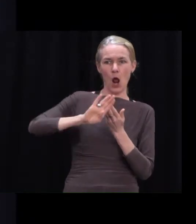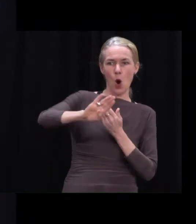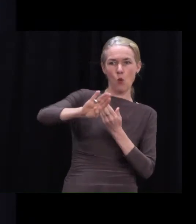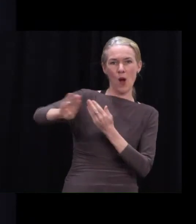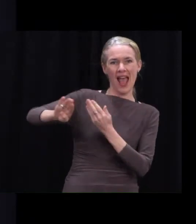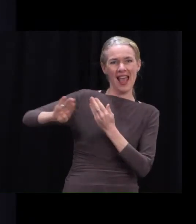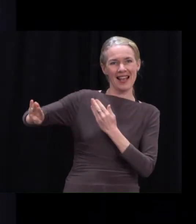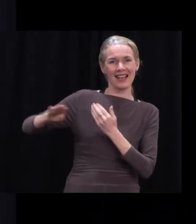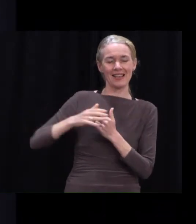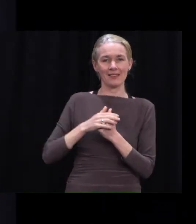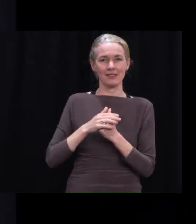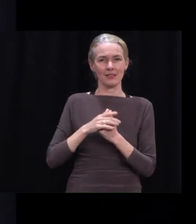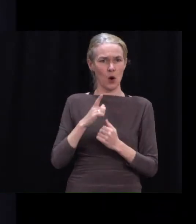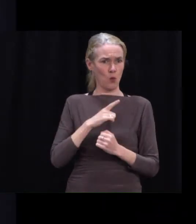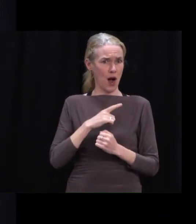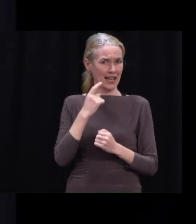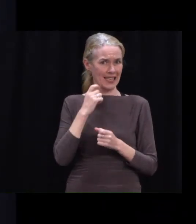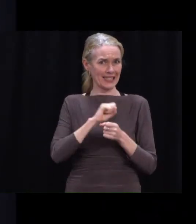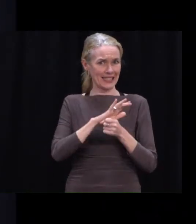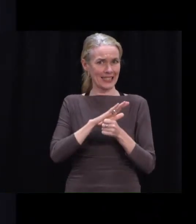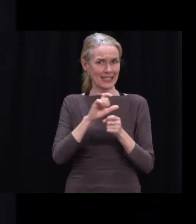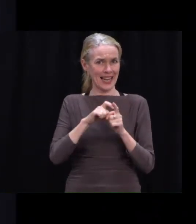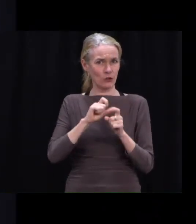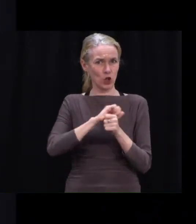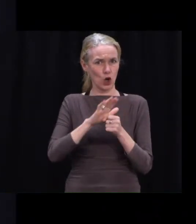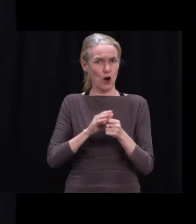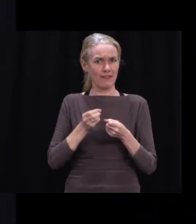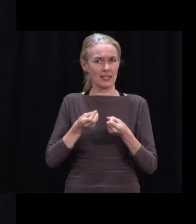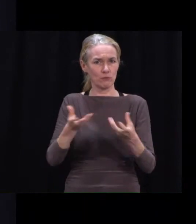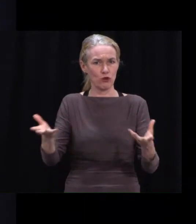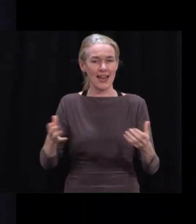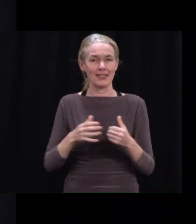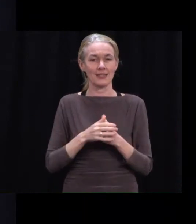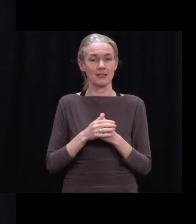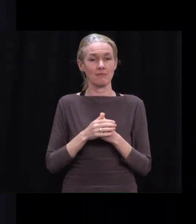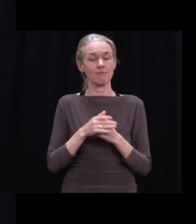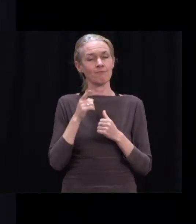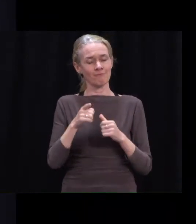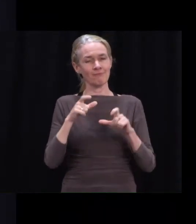into alert level 3. Stay at